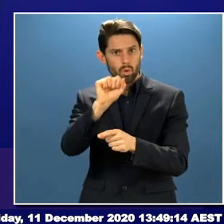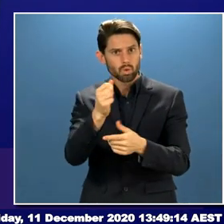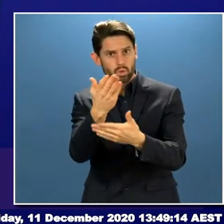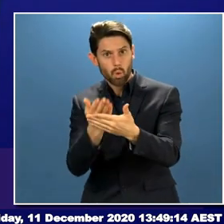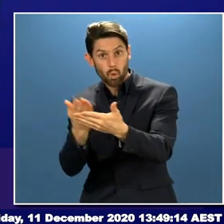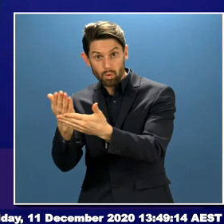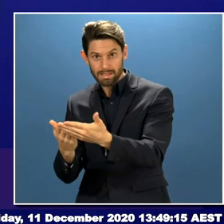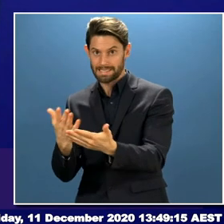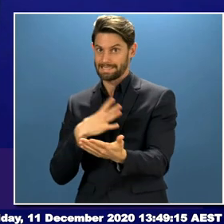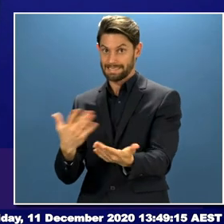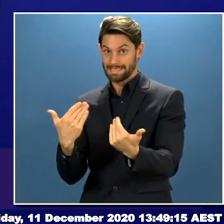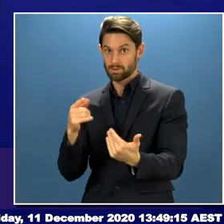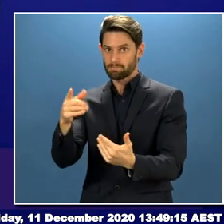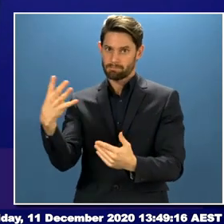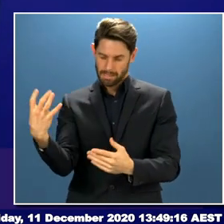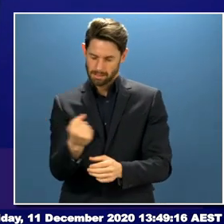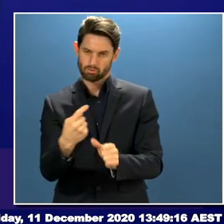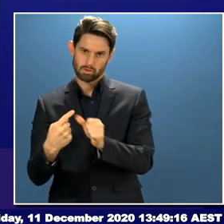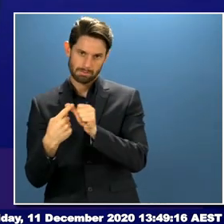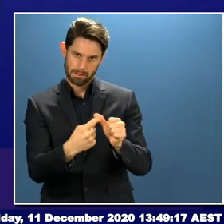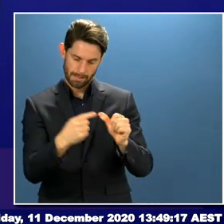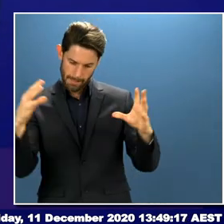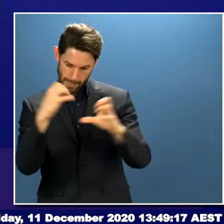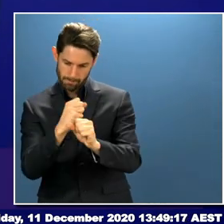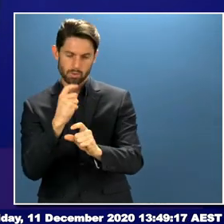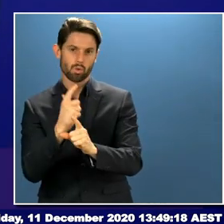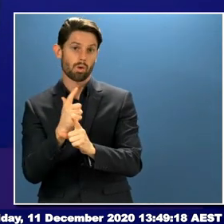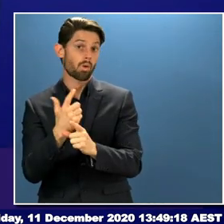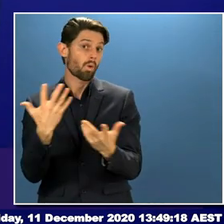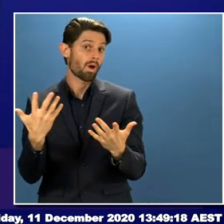submissions in response, along with any additional material that is directly